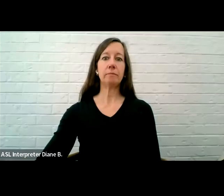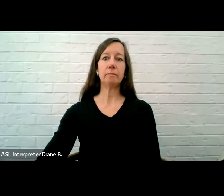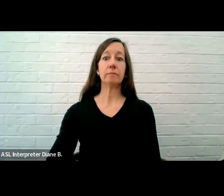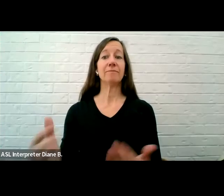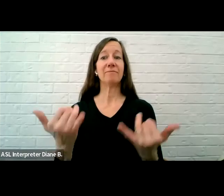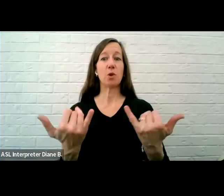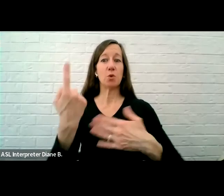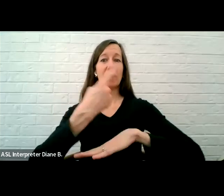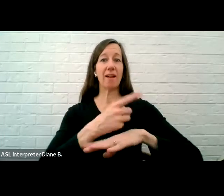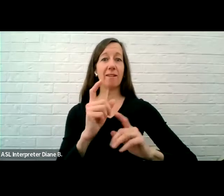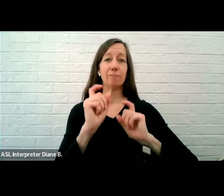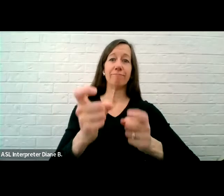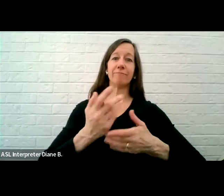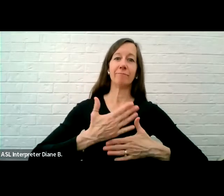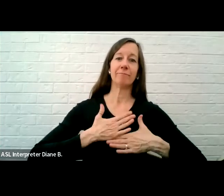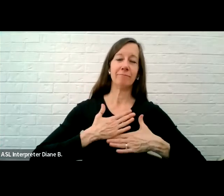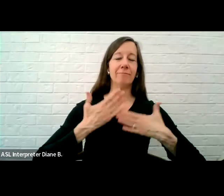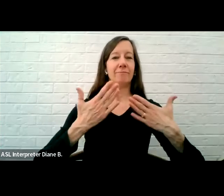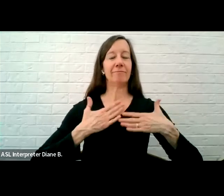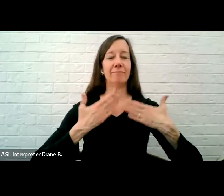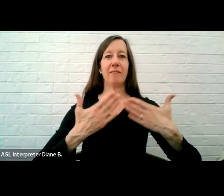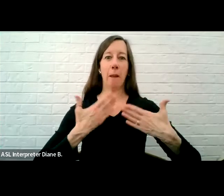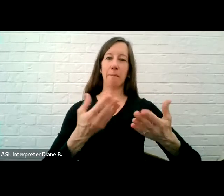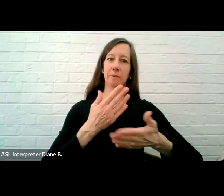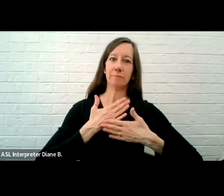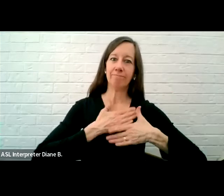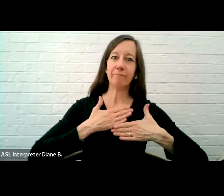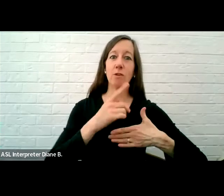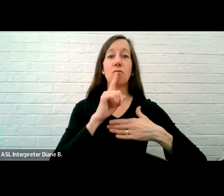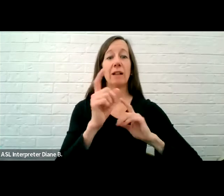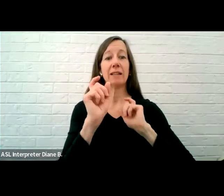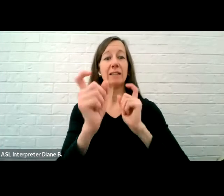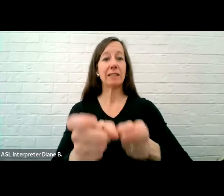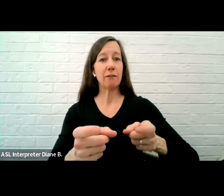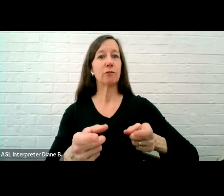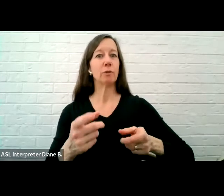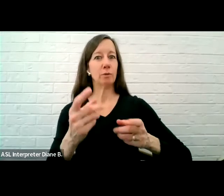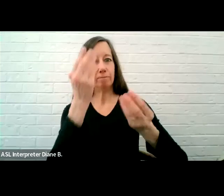living, housing options for people with Iddd perspectives on barriers and solutions.